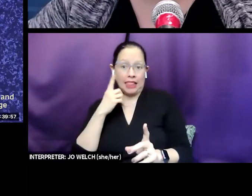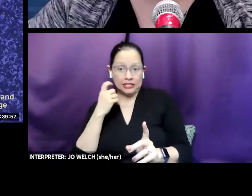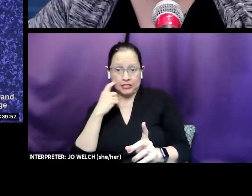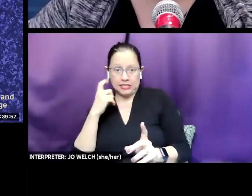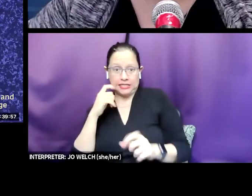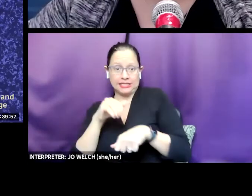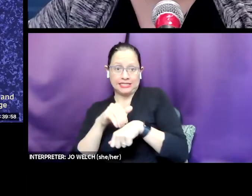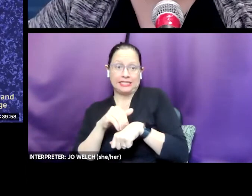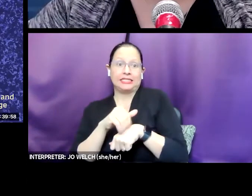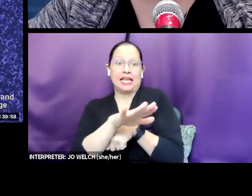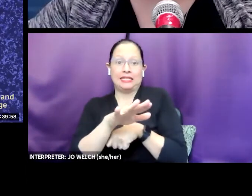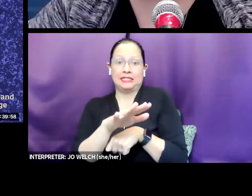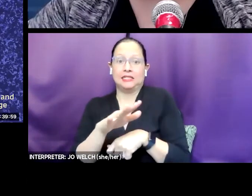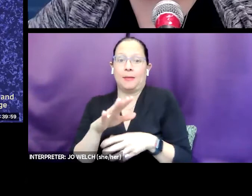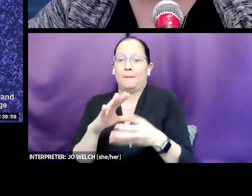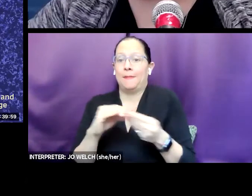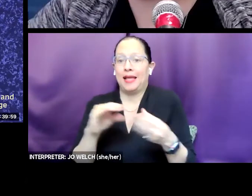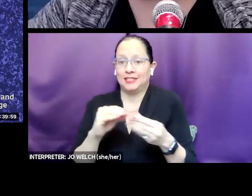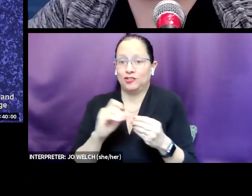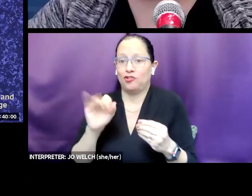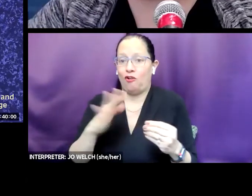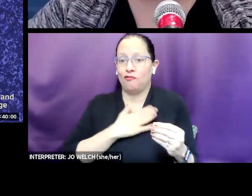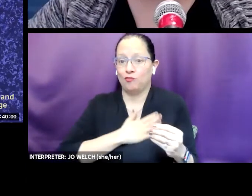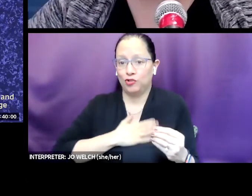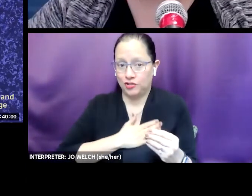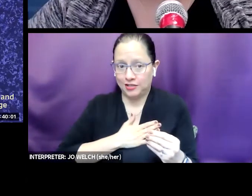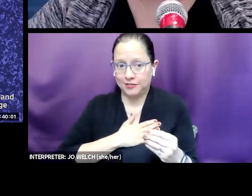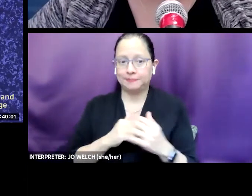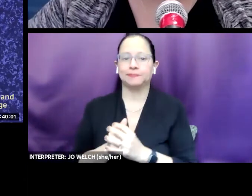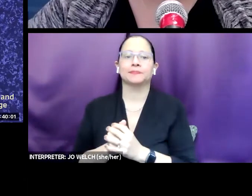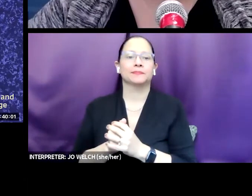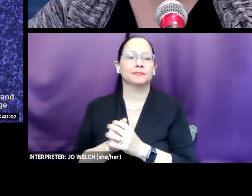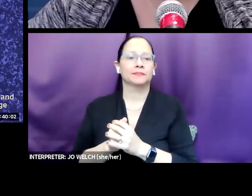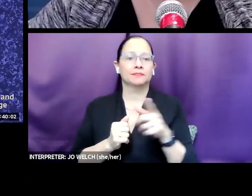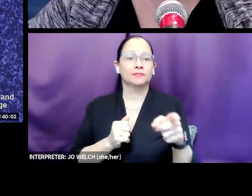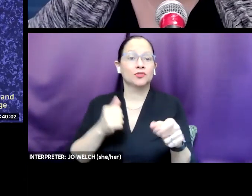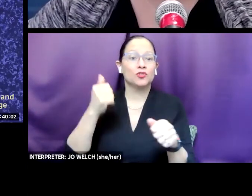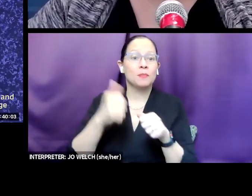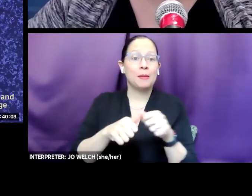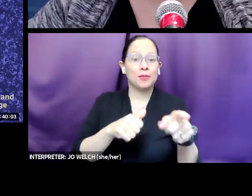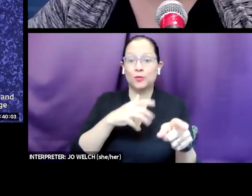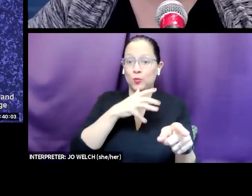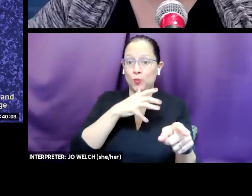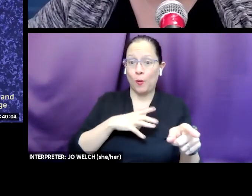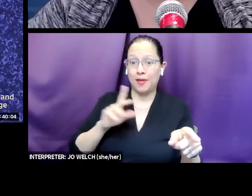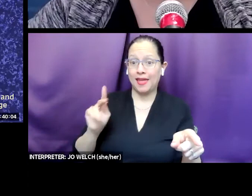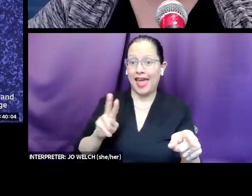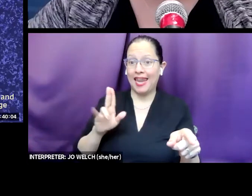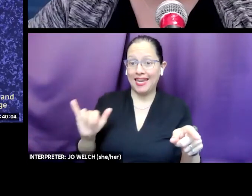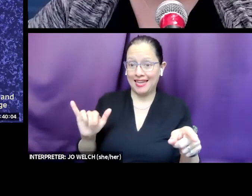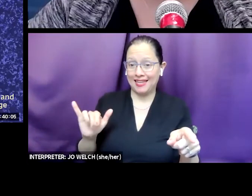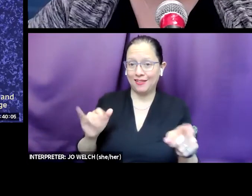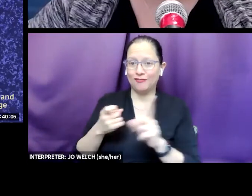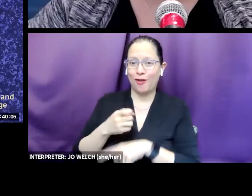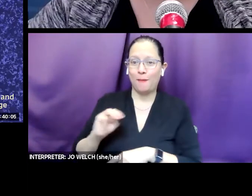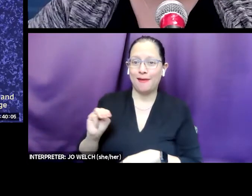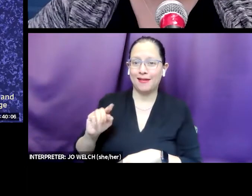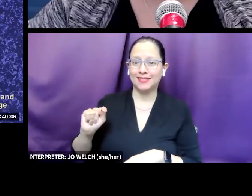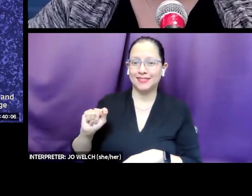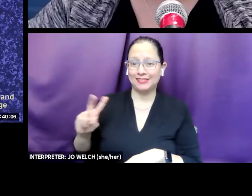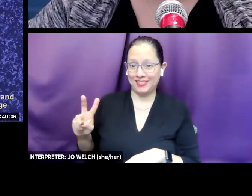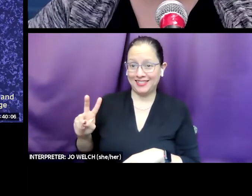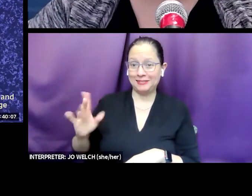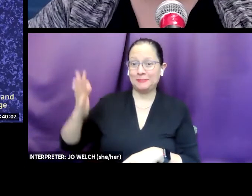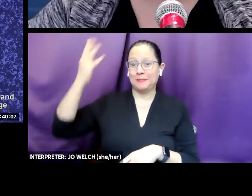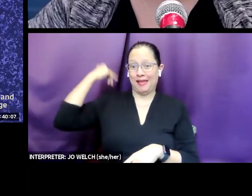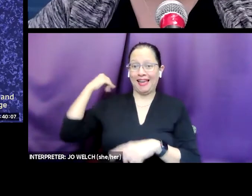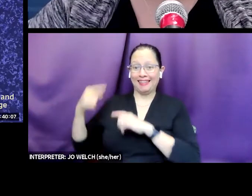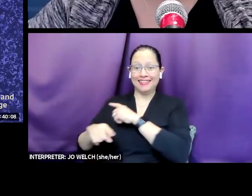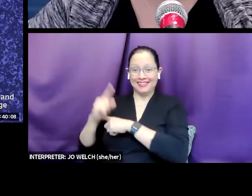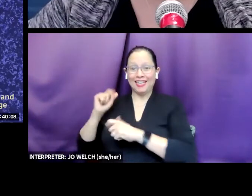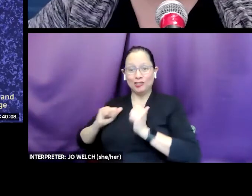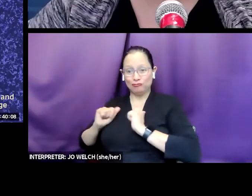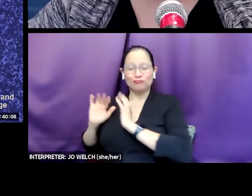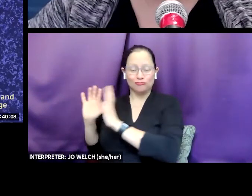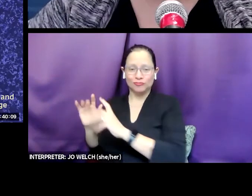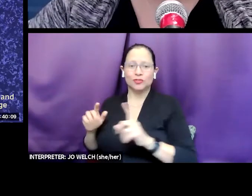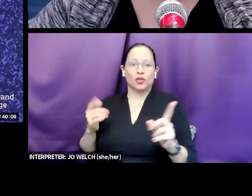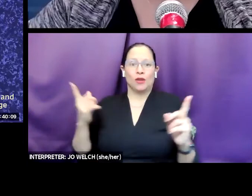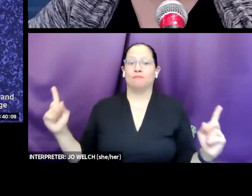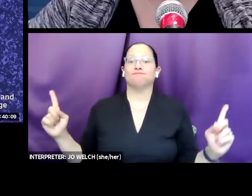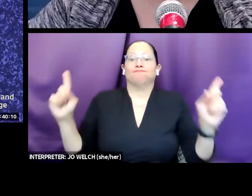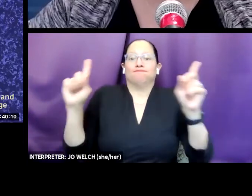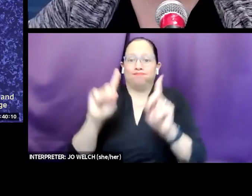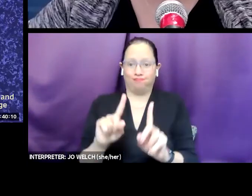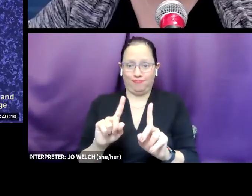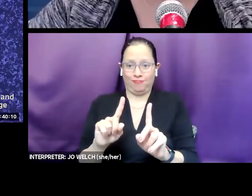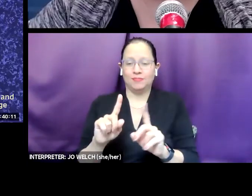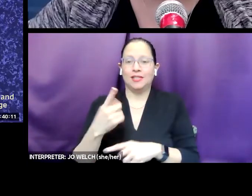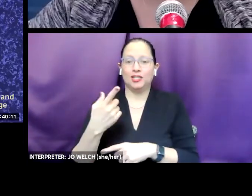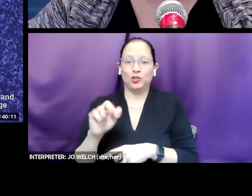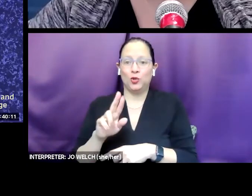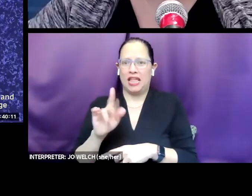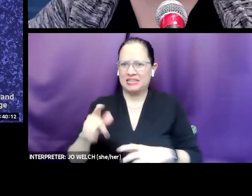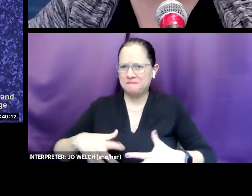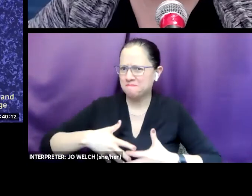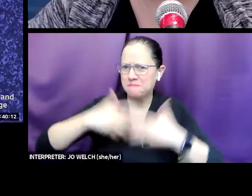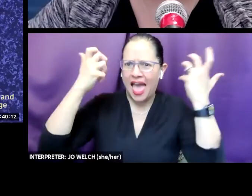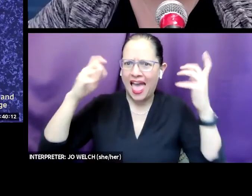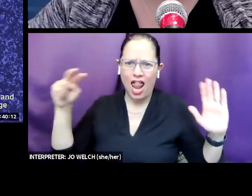And then you've got you know Kennedy right yeah I don't know if you remember her from from her MTV days but she's on Fox with Mayor Giuliani where Giuliani is ripping, I mean he's mad he wants everybody to look at these emails.